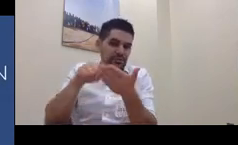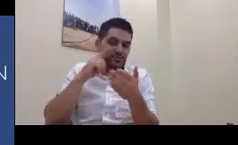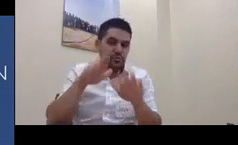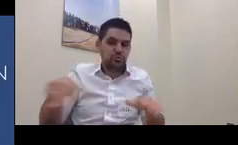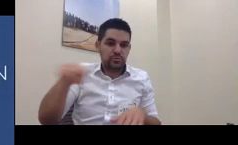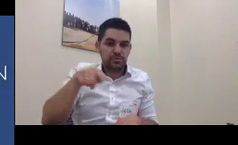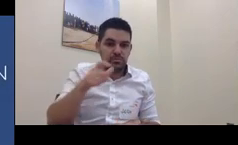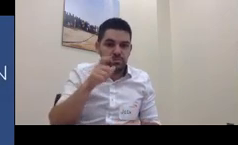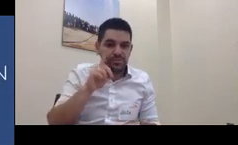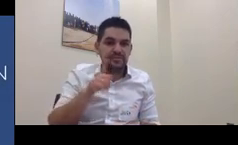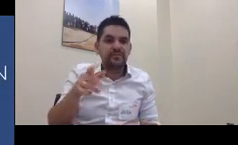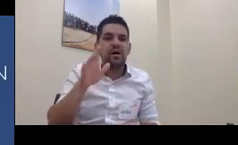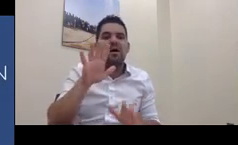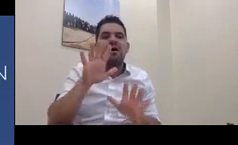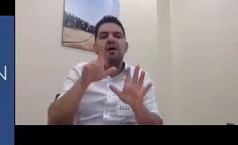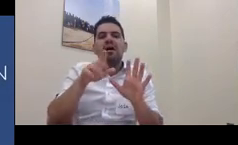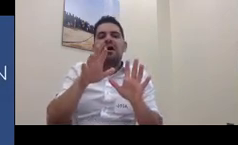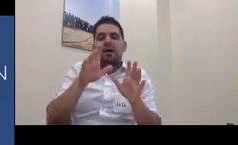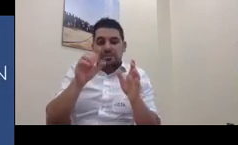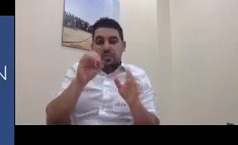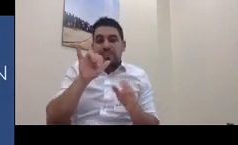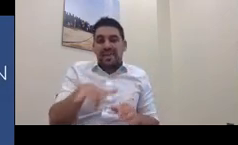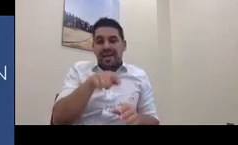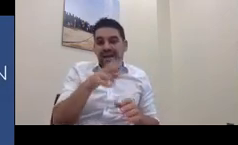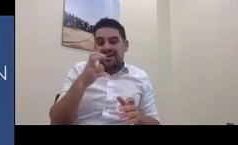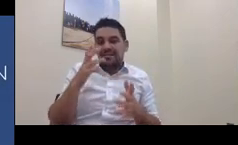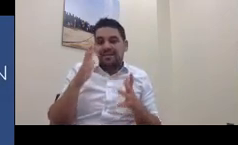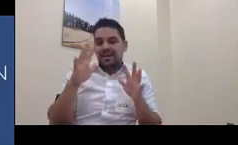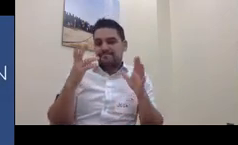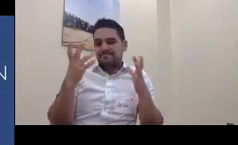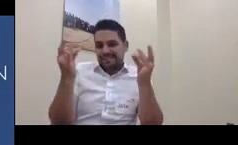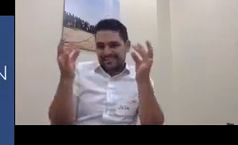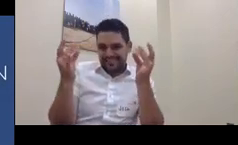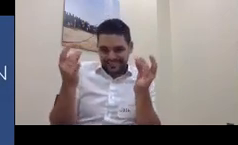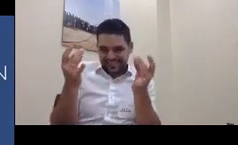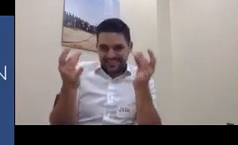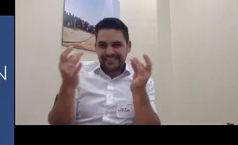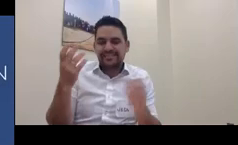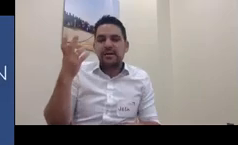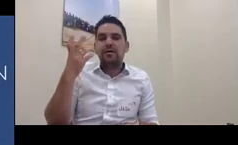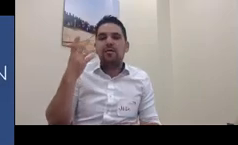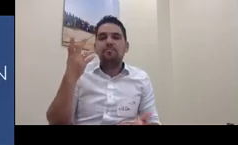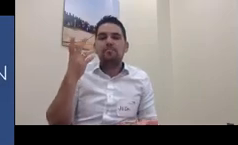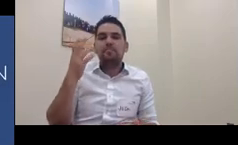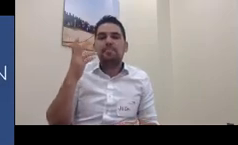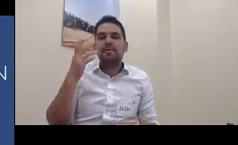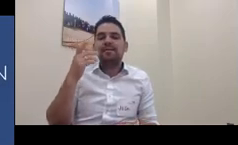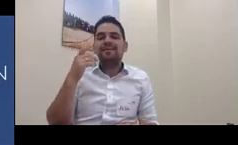and improving literacy for children who are deaf. So, that is a little bit of a tricky situation.